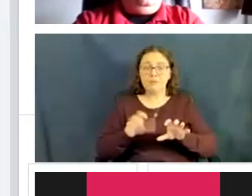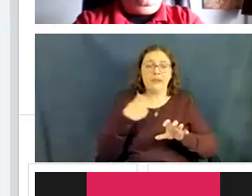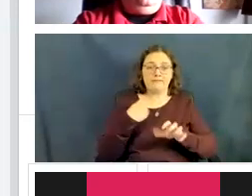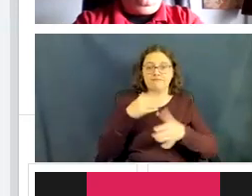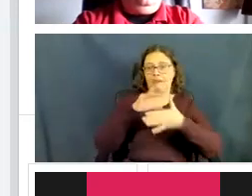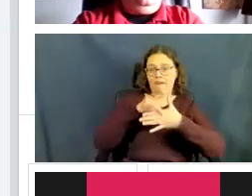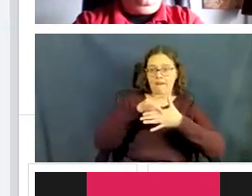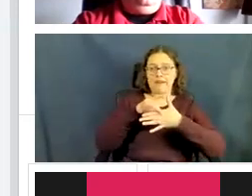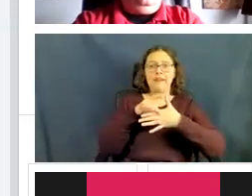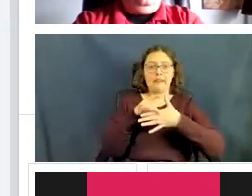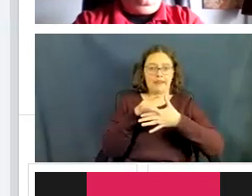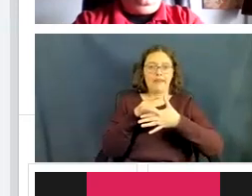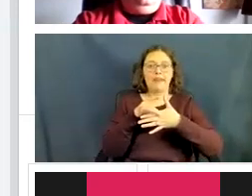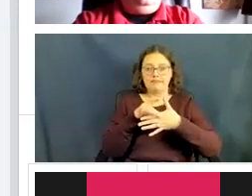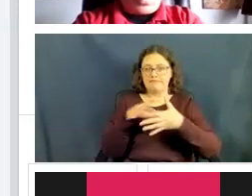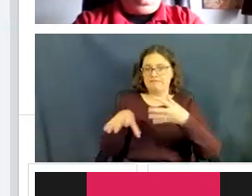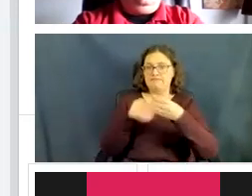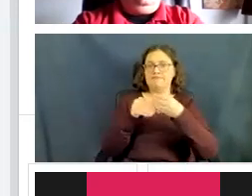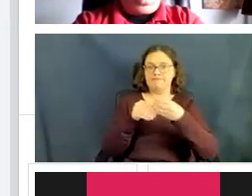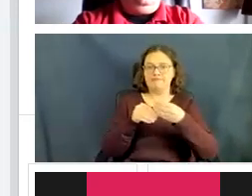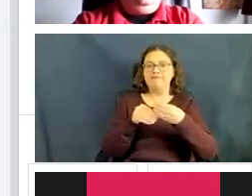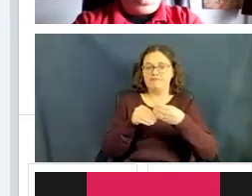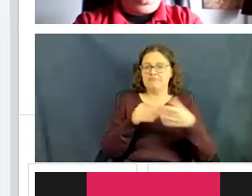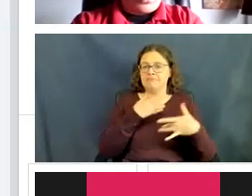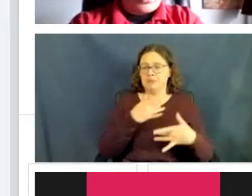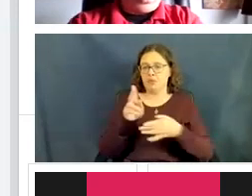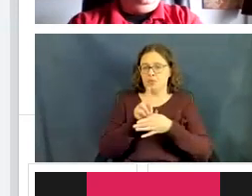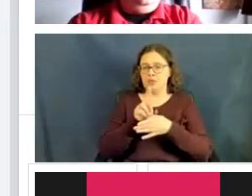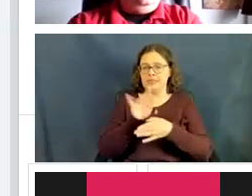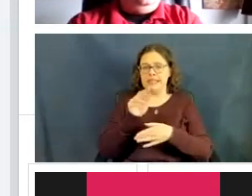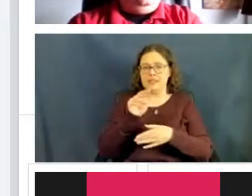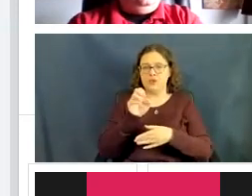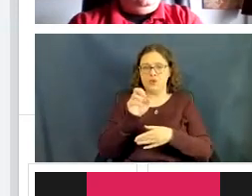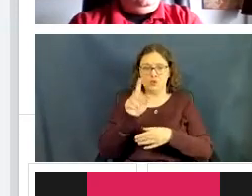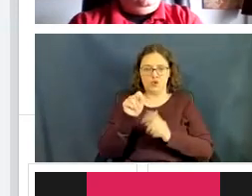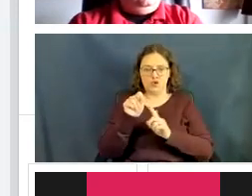I want to share it so people help me edit it, going to select editor.